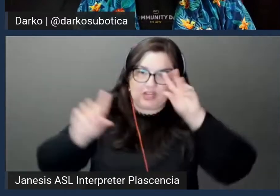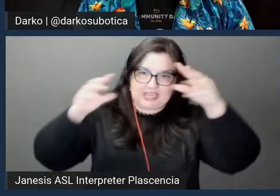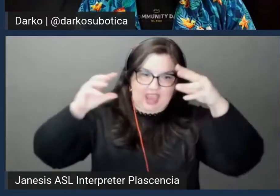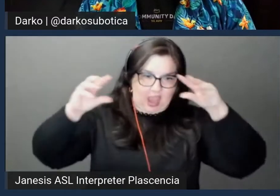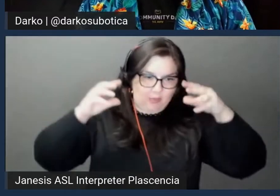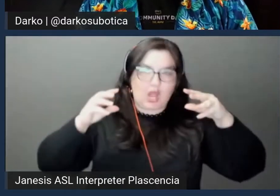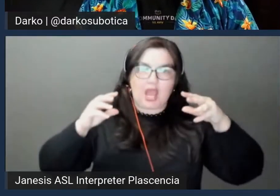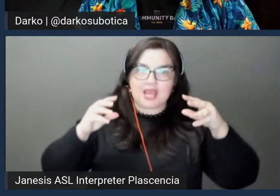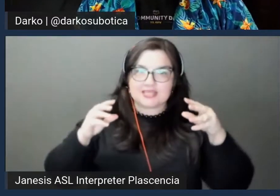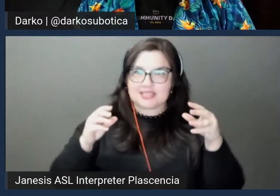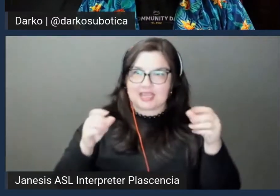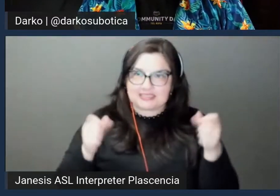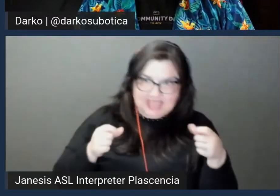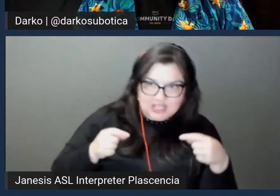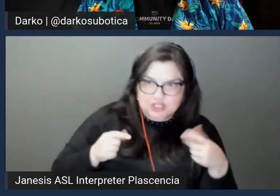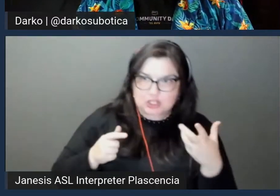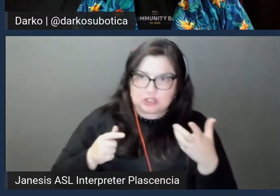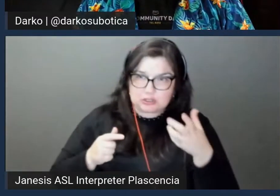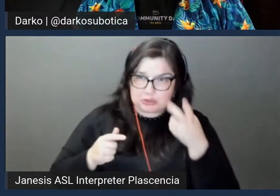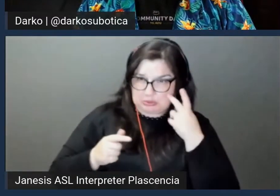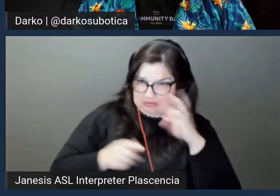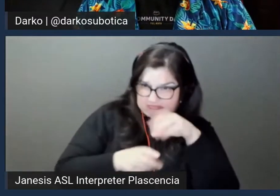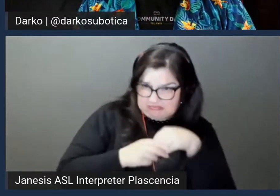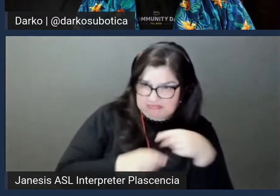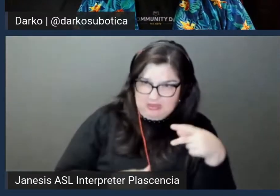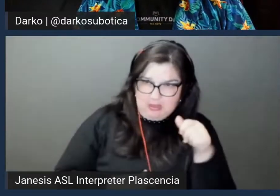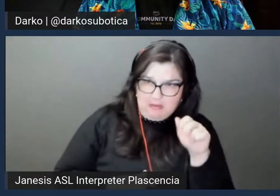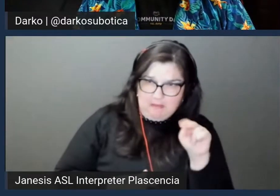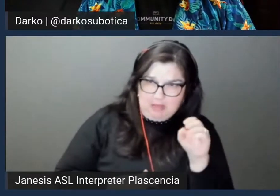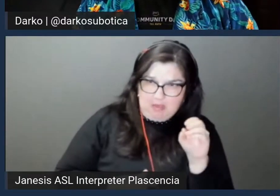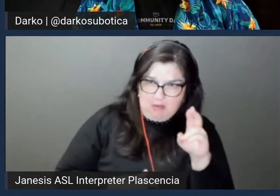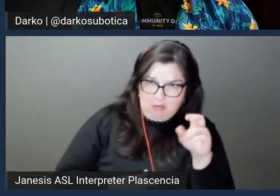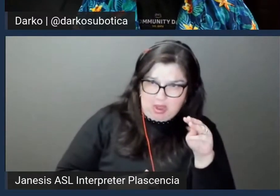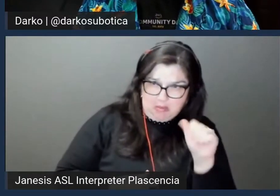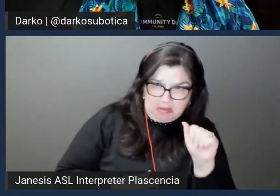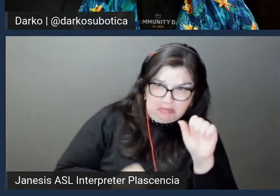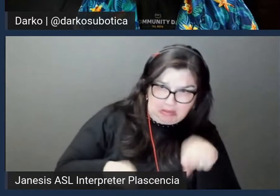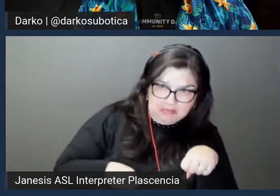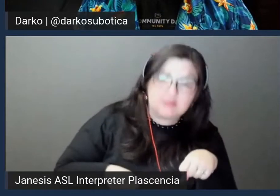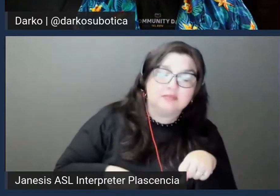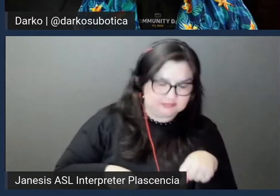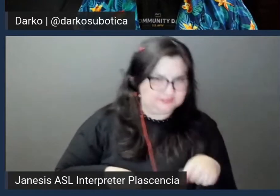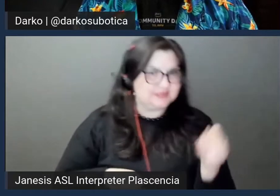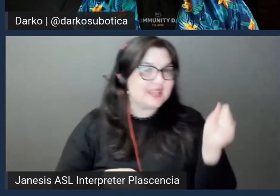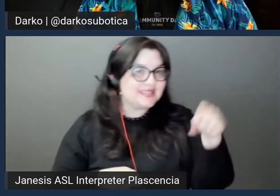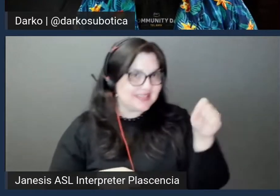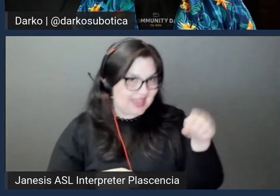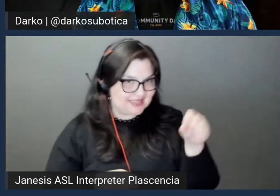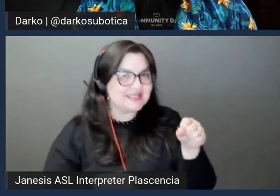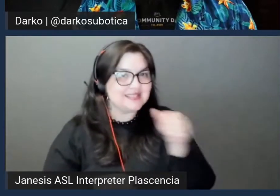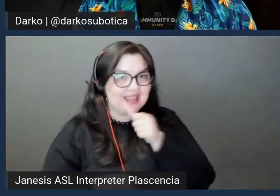Do you see a Panorama being a part of that? Yeah, totally. So we are, so Amazon Go does leverage computer vision